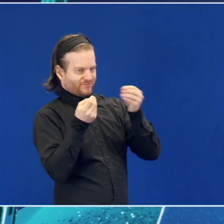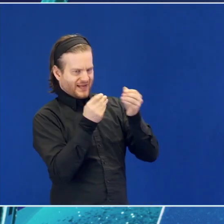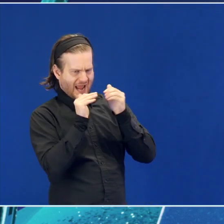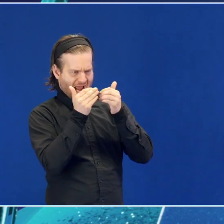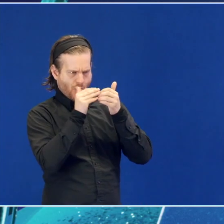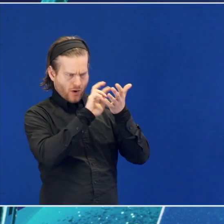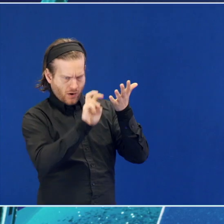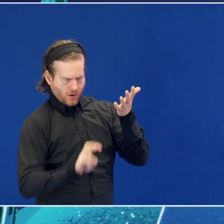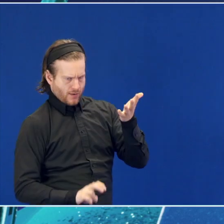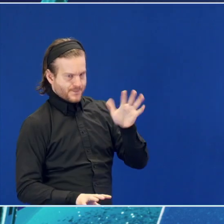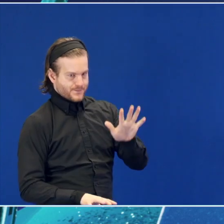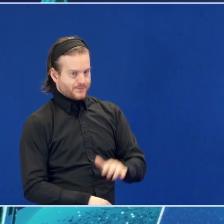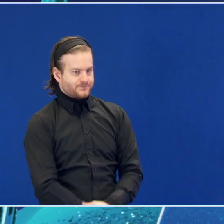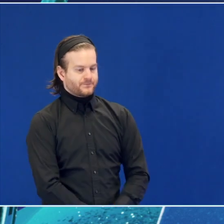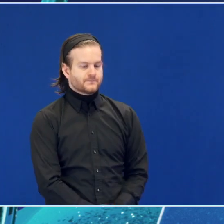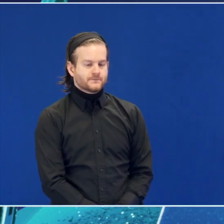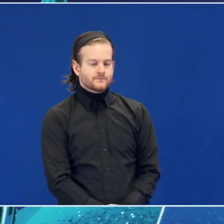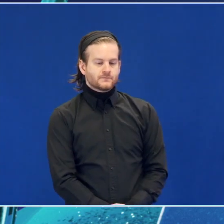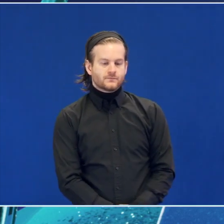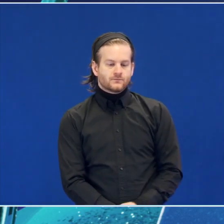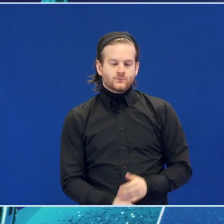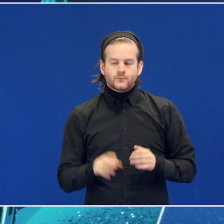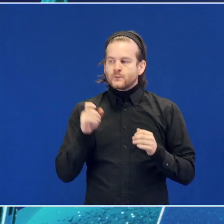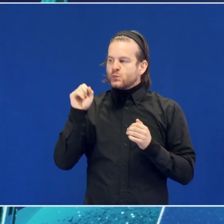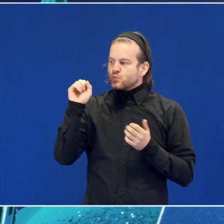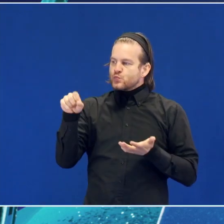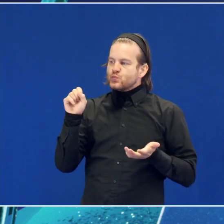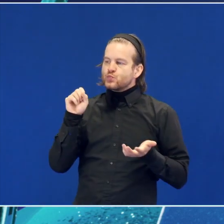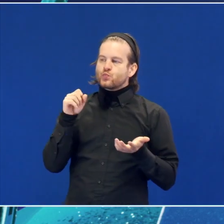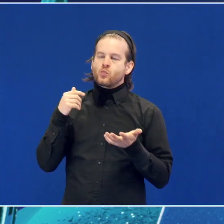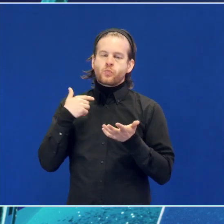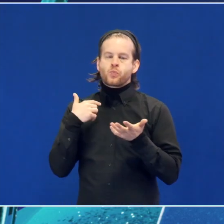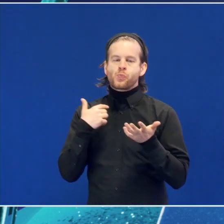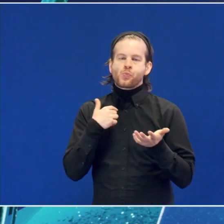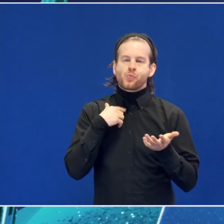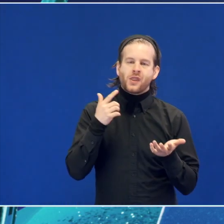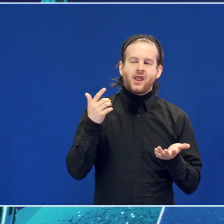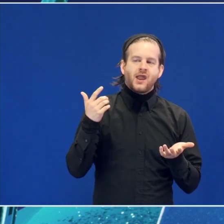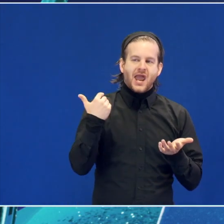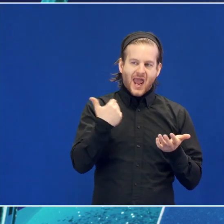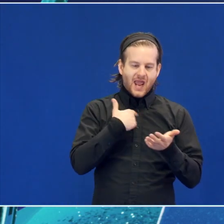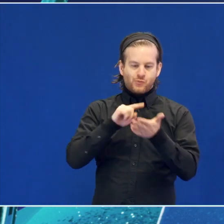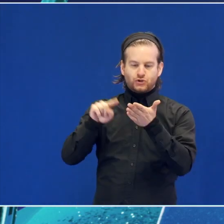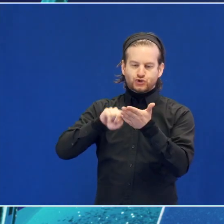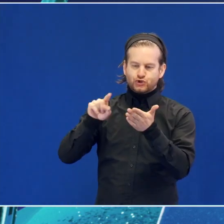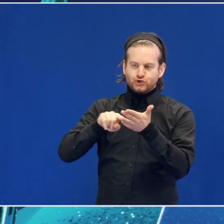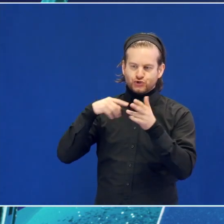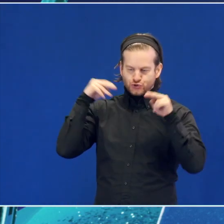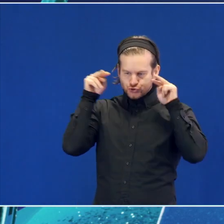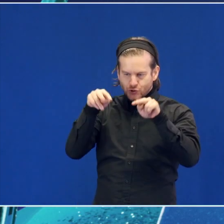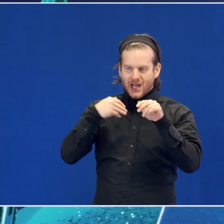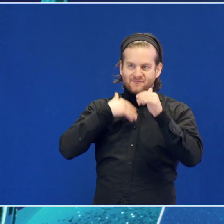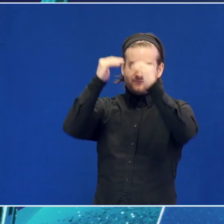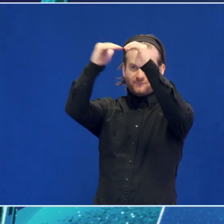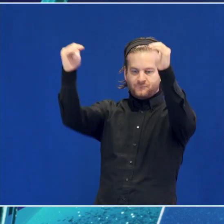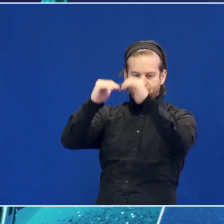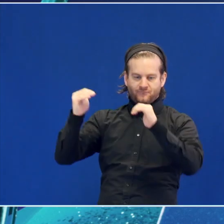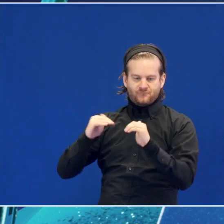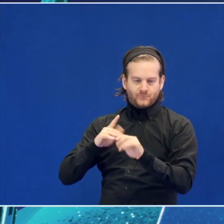like different levels, like in my research, we looked at different levels of accessibility guidance. So like the lowest guidance would be like no guidance